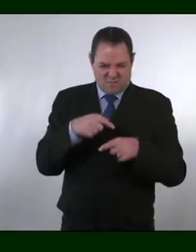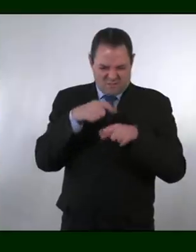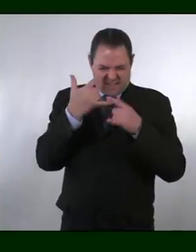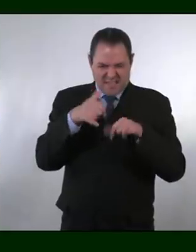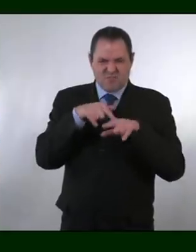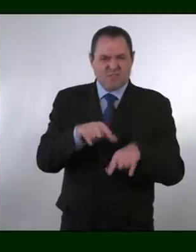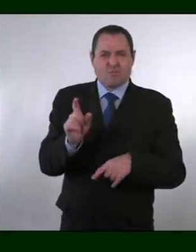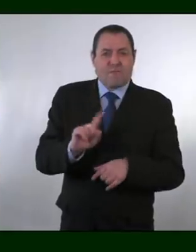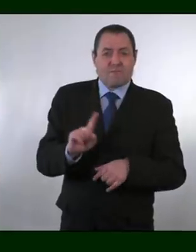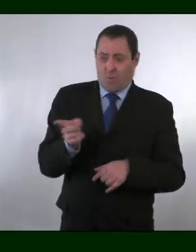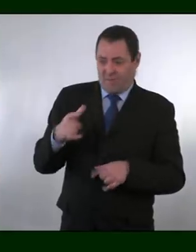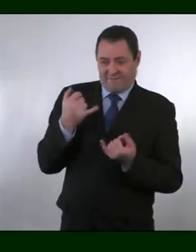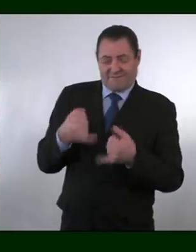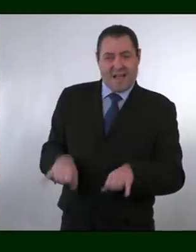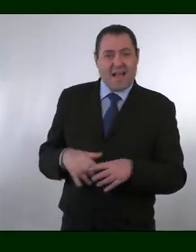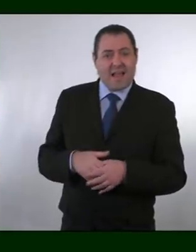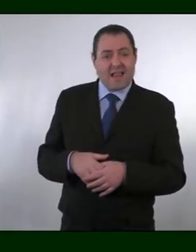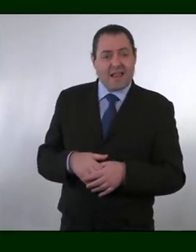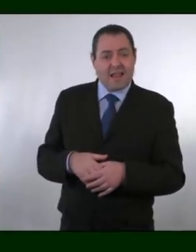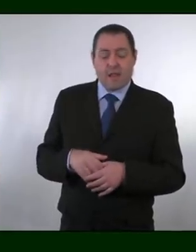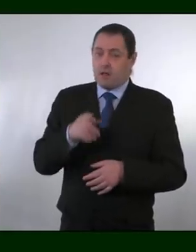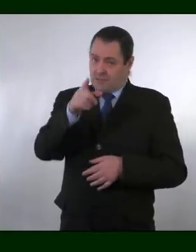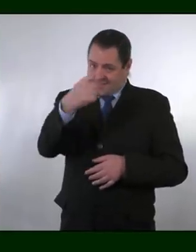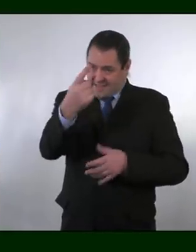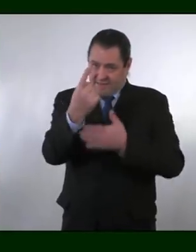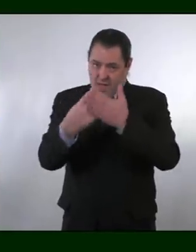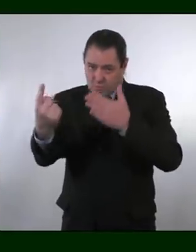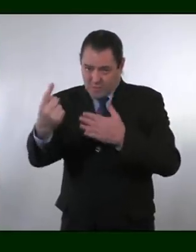we learned this week that they can find £21 million of taxpayers’ money